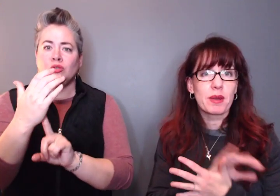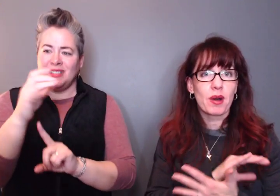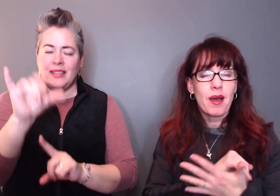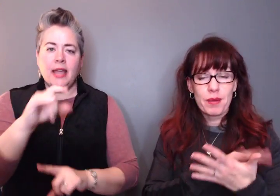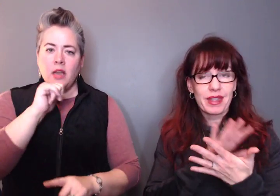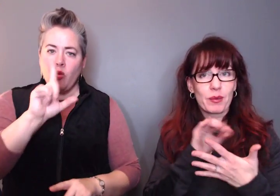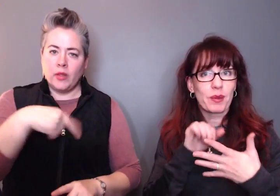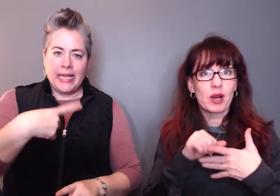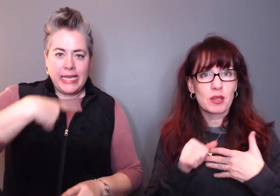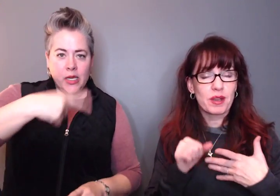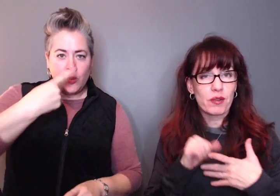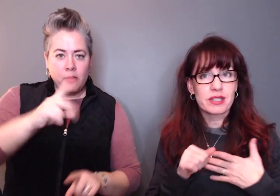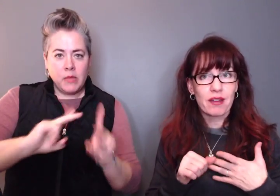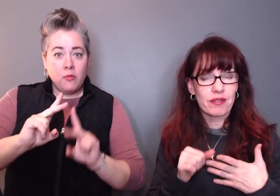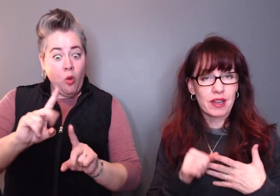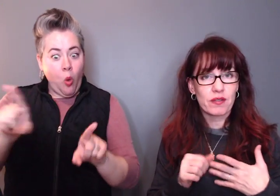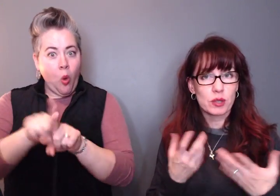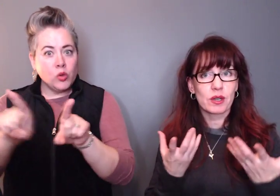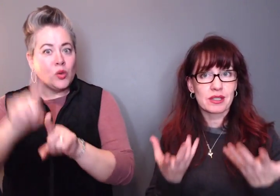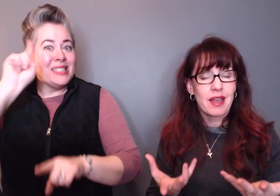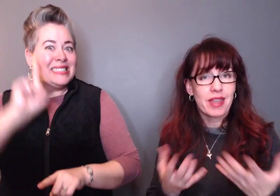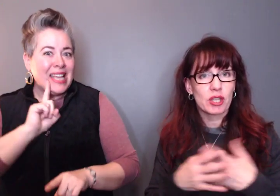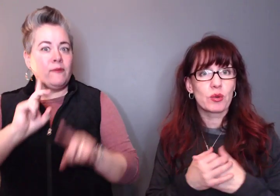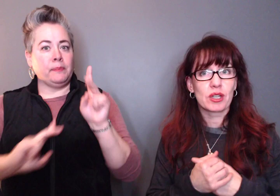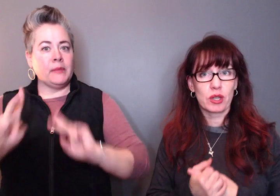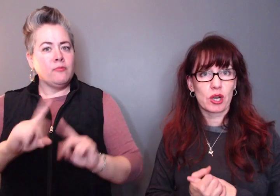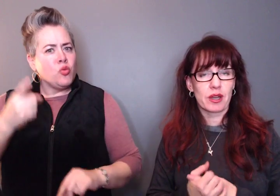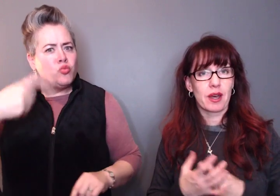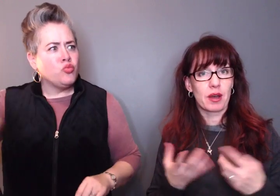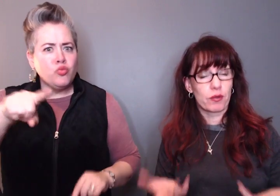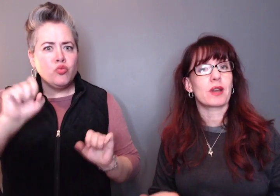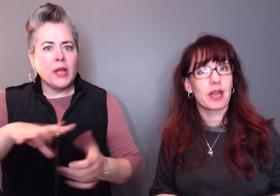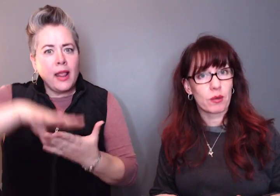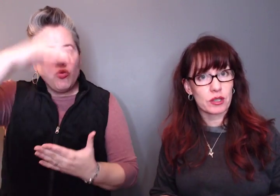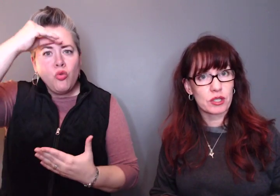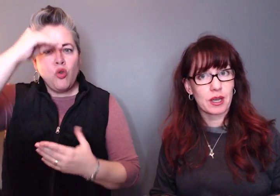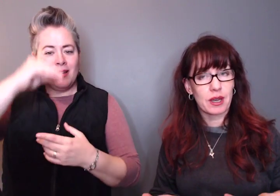not just for hearing people but that would also be for deaf individuals that you could learn a foreign language